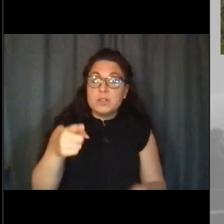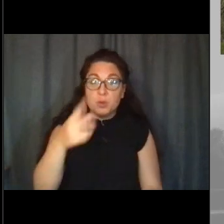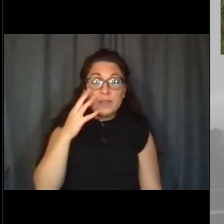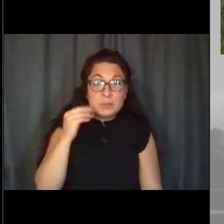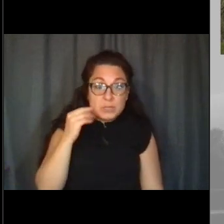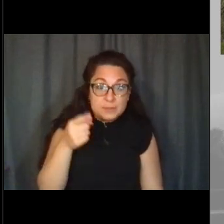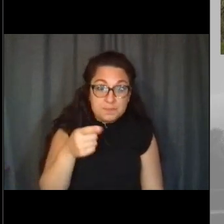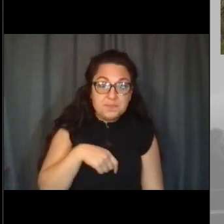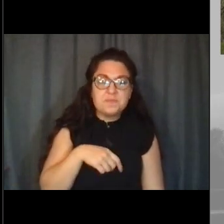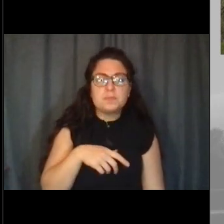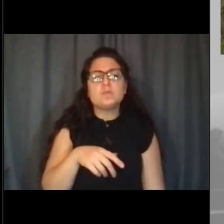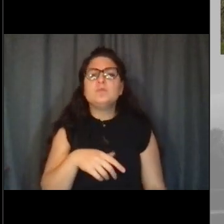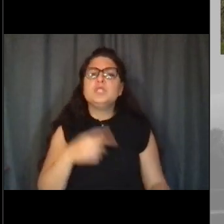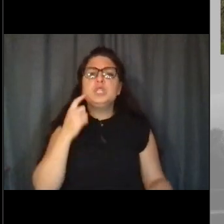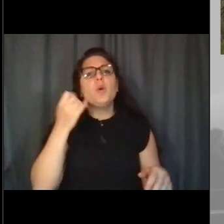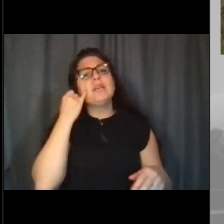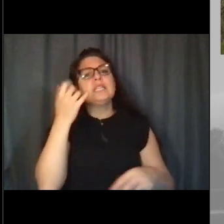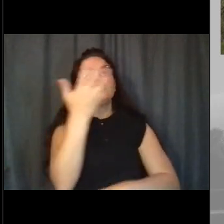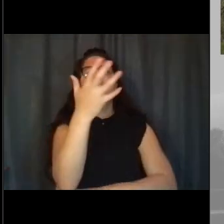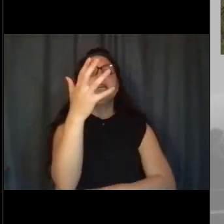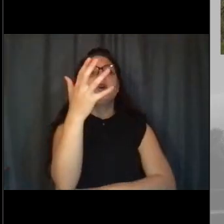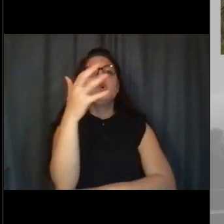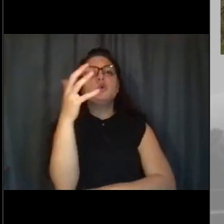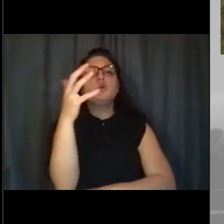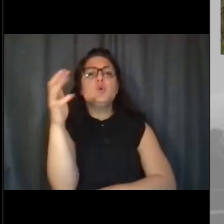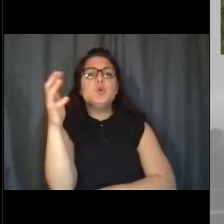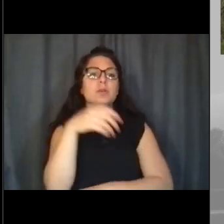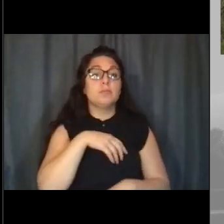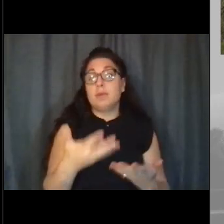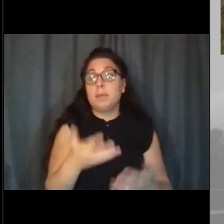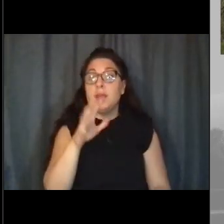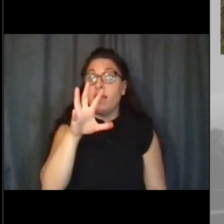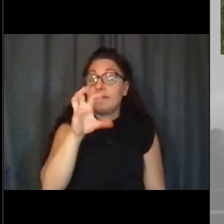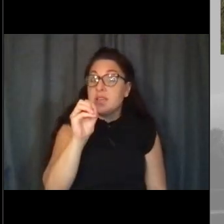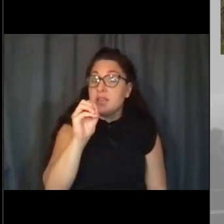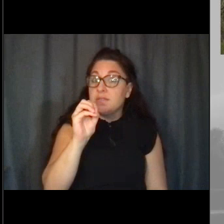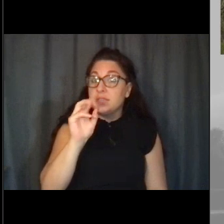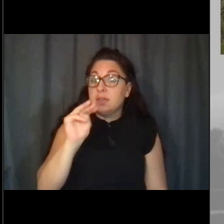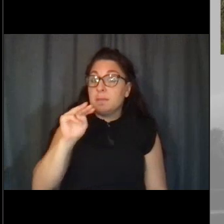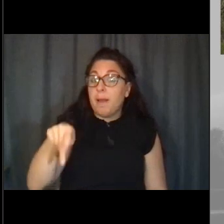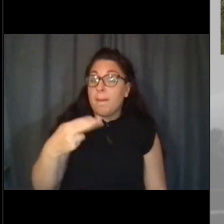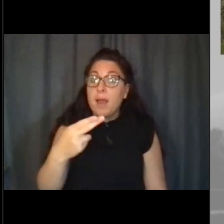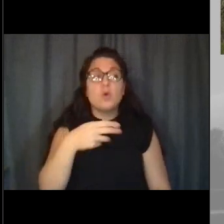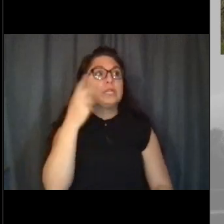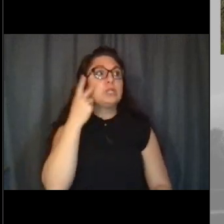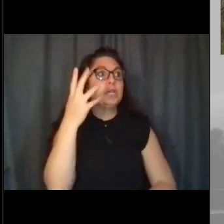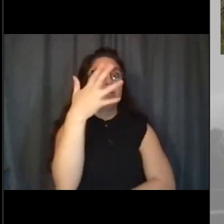the winds kind of ruffling the trees. Or 50 miles an hour, where you start having like tree damage or 70 miles an hour,